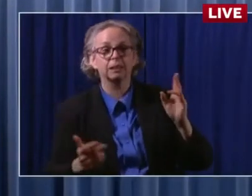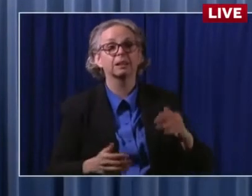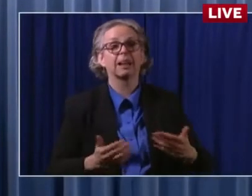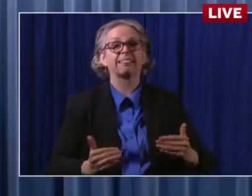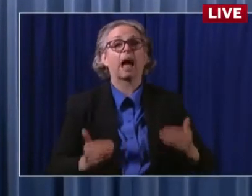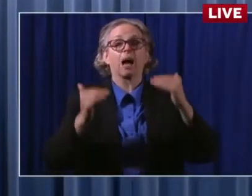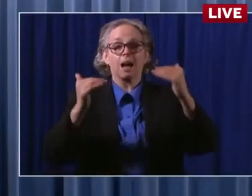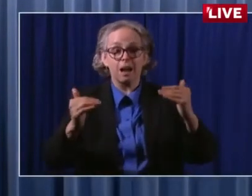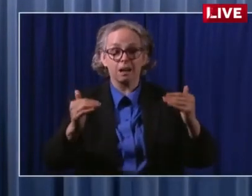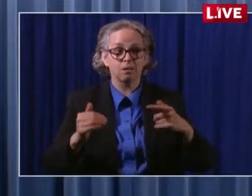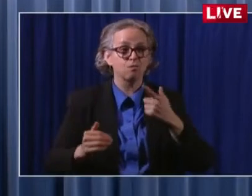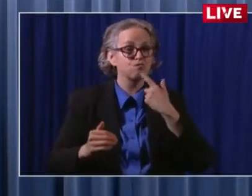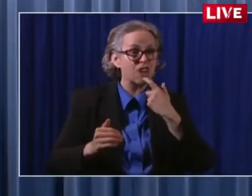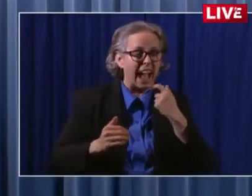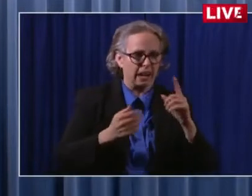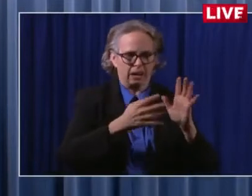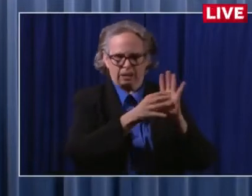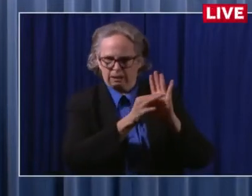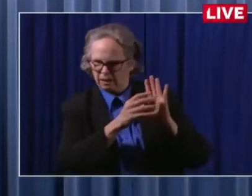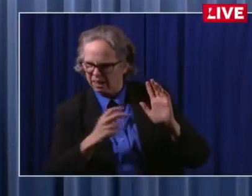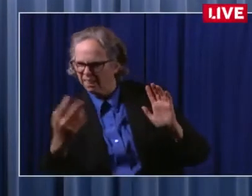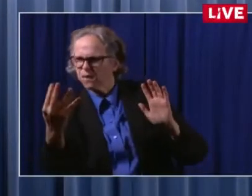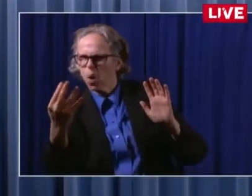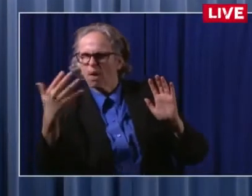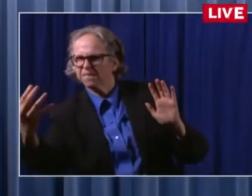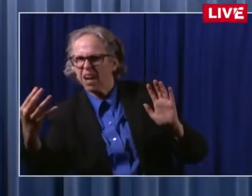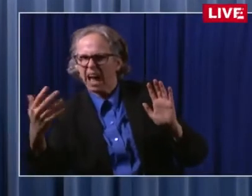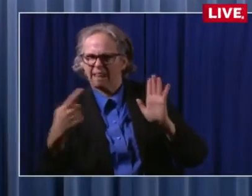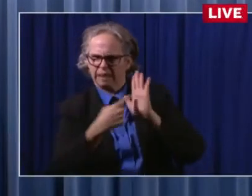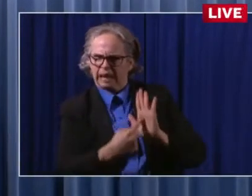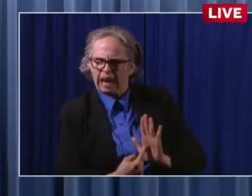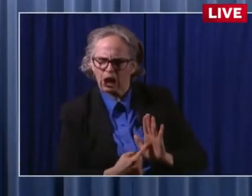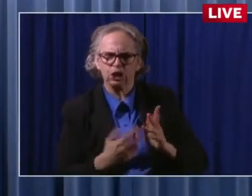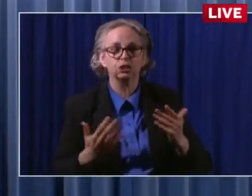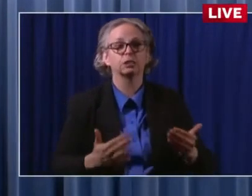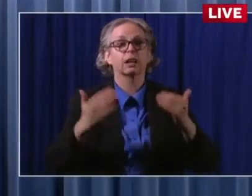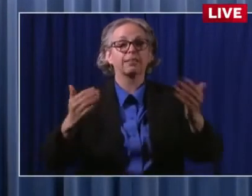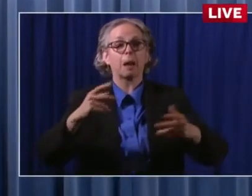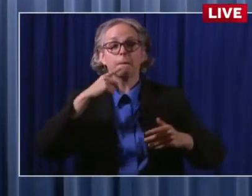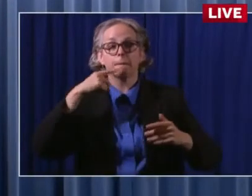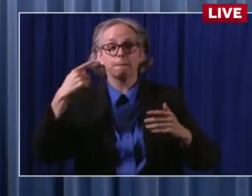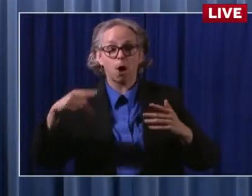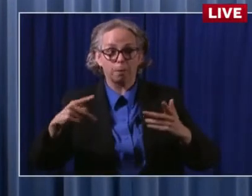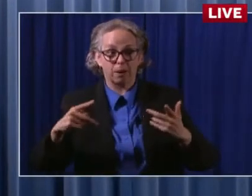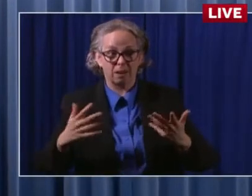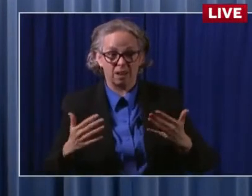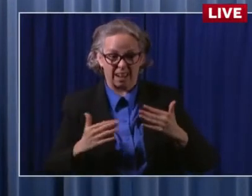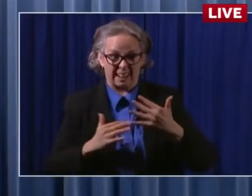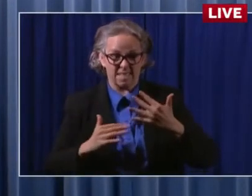FOR COUNTIES THAT MEET FOUR TO FIVE INDICATORS, THEY ARE LISTED AS LEVEL 3, WHICH IS THE RED. COUNTIES.